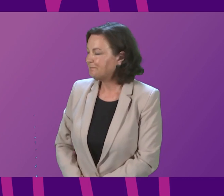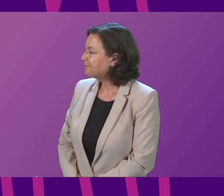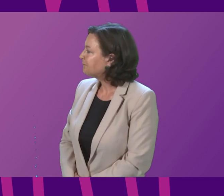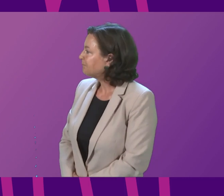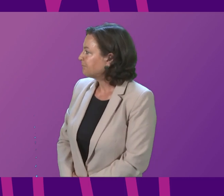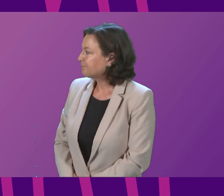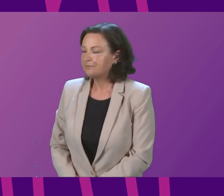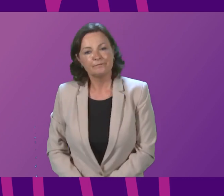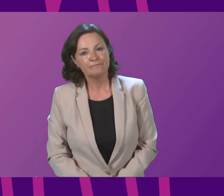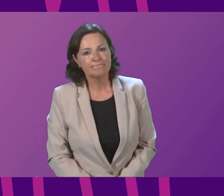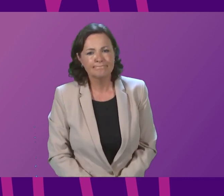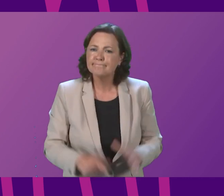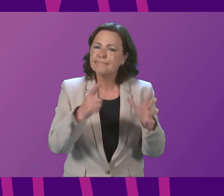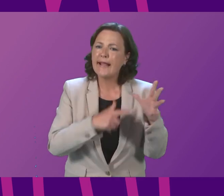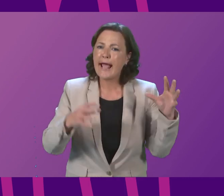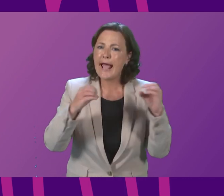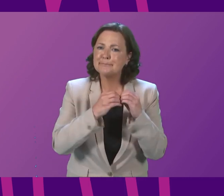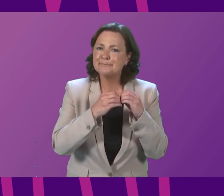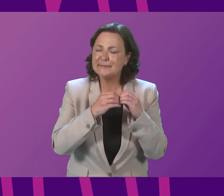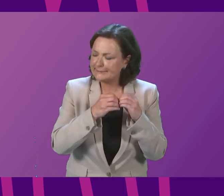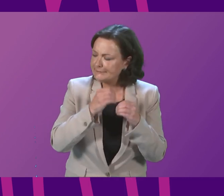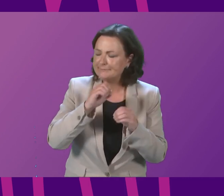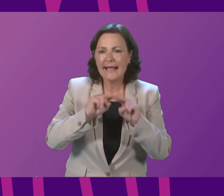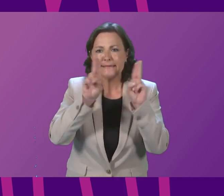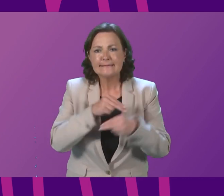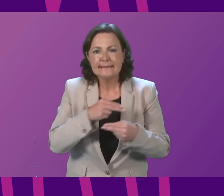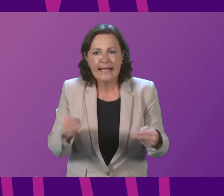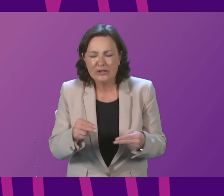Aberdeen International Airport Ltd, Port of Aberdeen, Peterhead Port Authority, Aberdeen